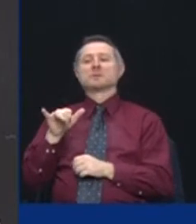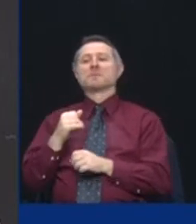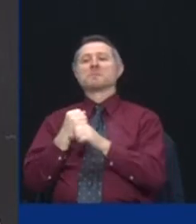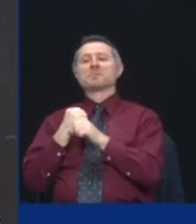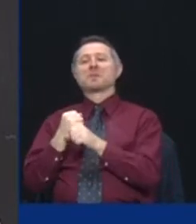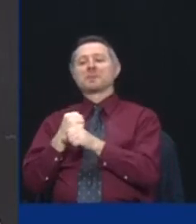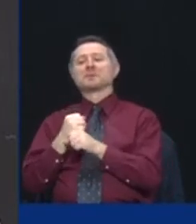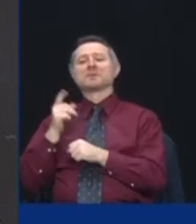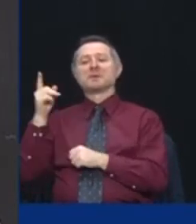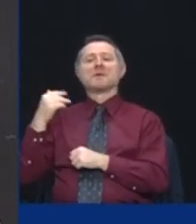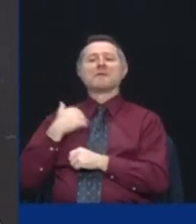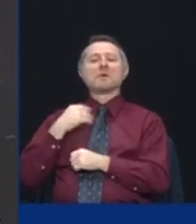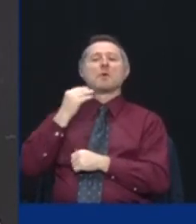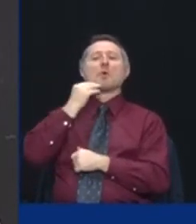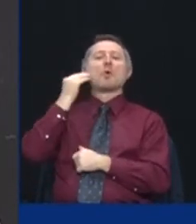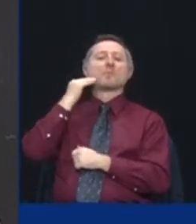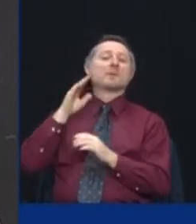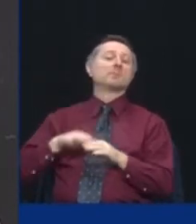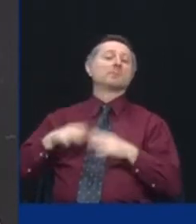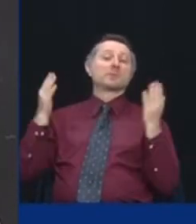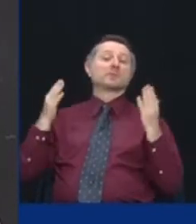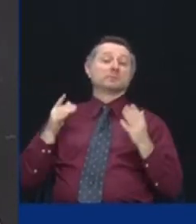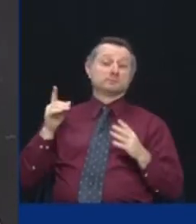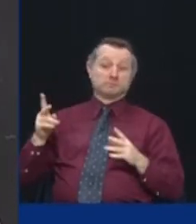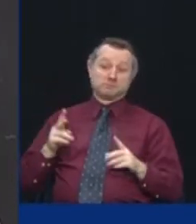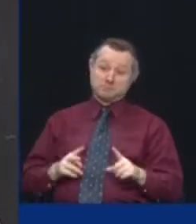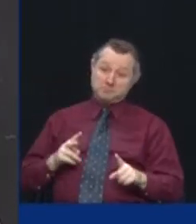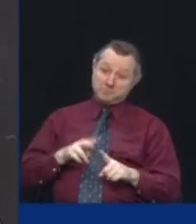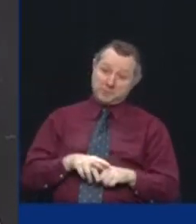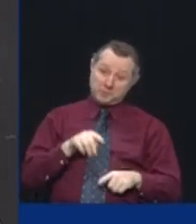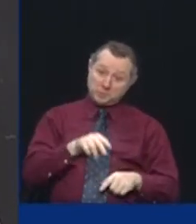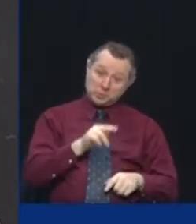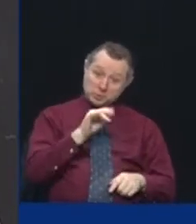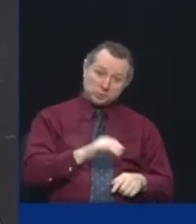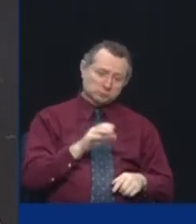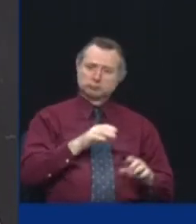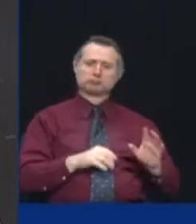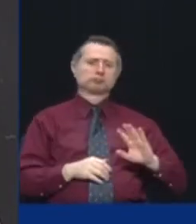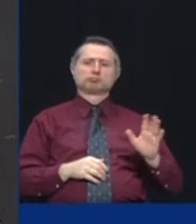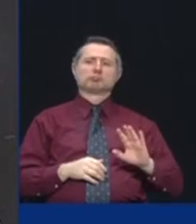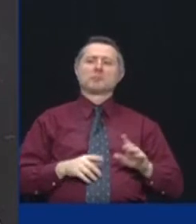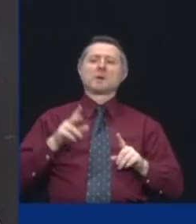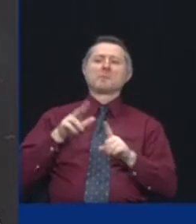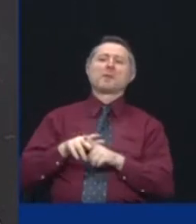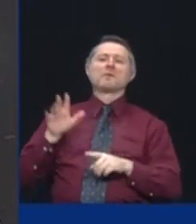I WAS IN SYRACUSE LAST NIGHT FOR THEIR HOME OPENER. AND IT REMINDS US THAT THIS IS